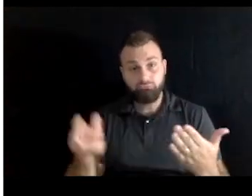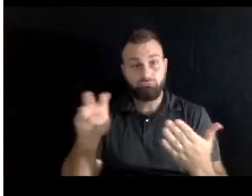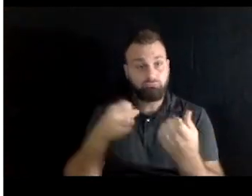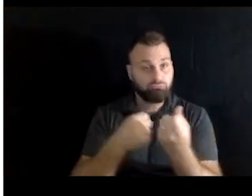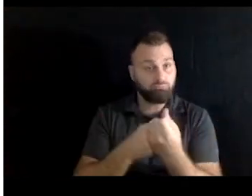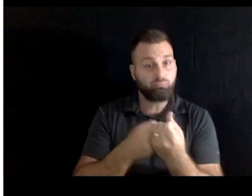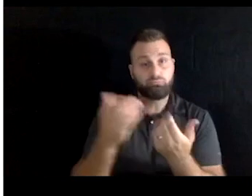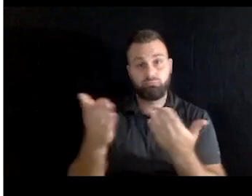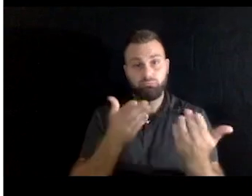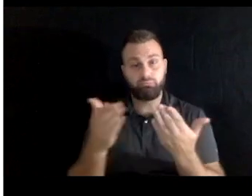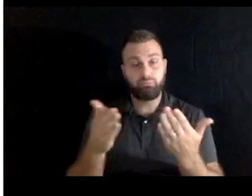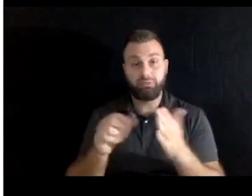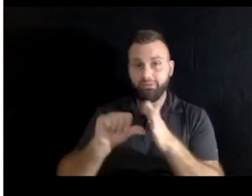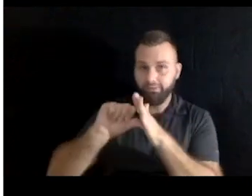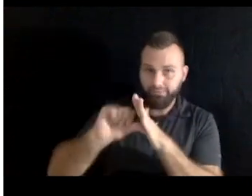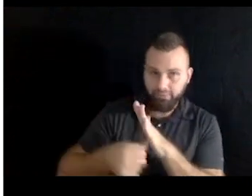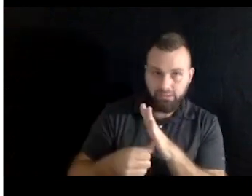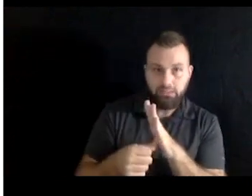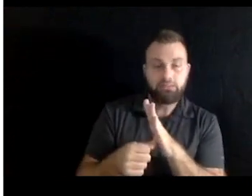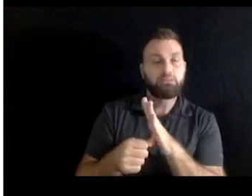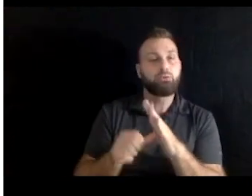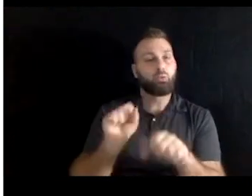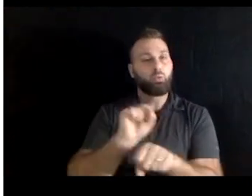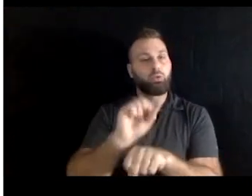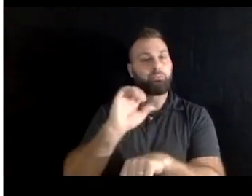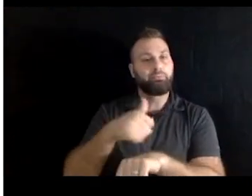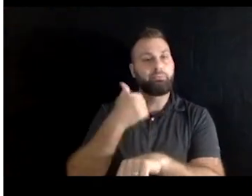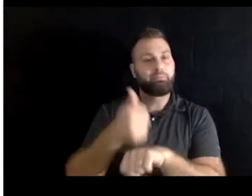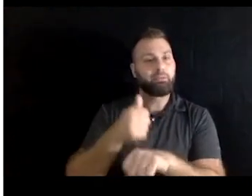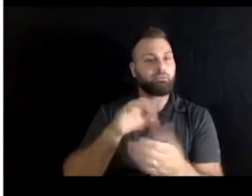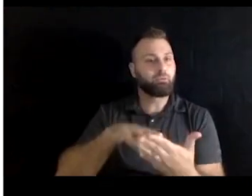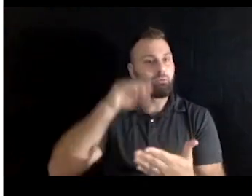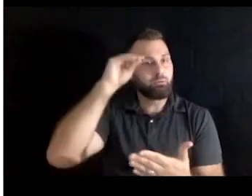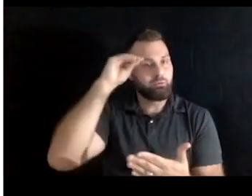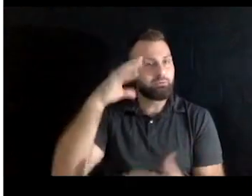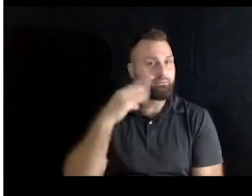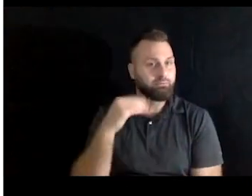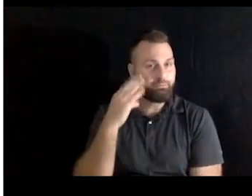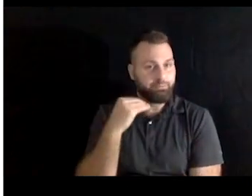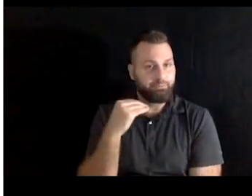transition supports and services with an emphasis on work based learning experiences.